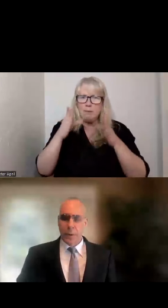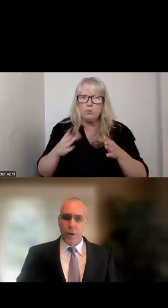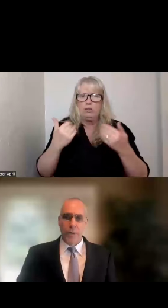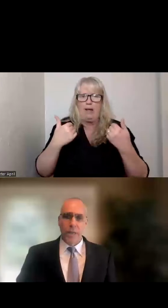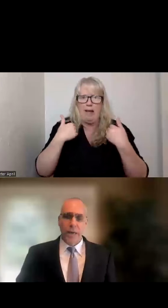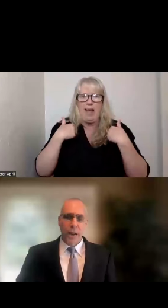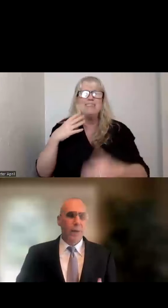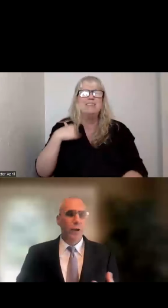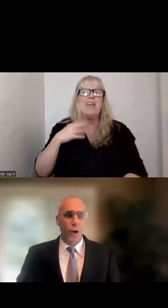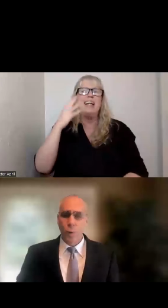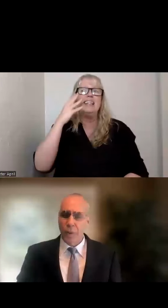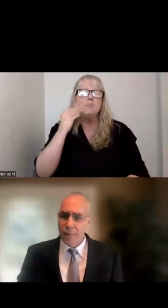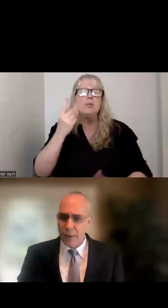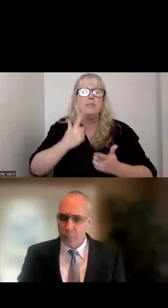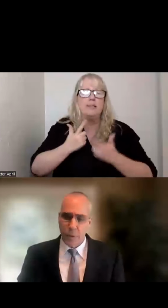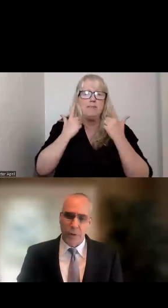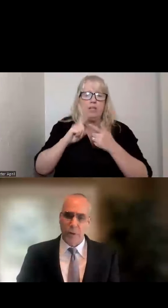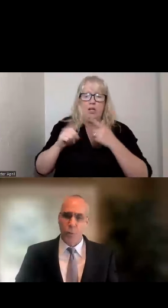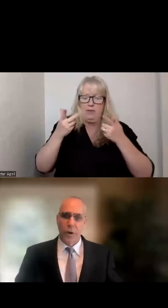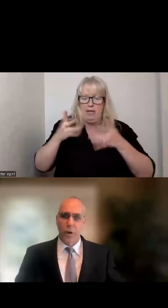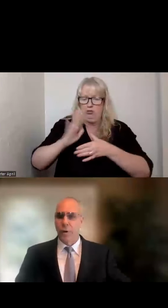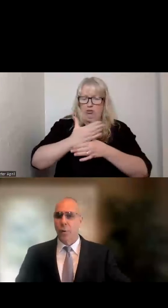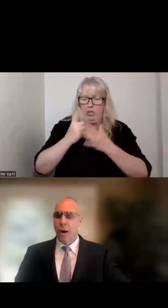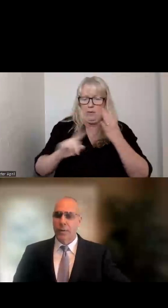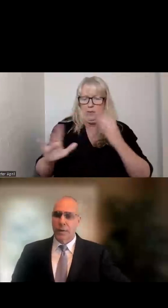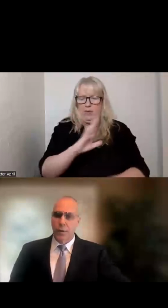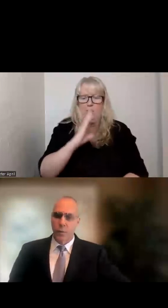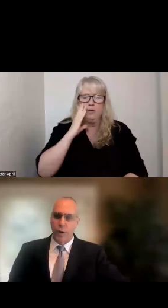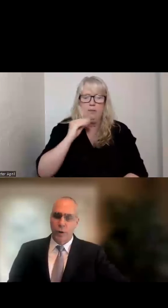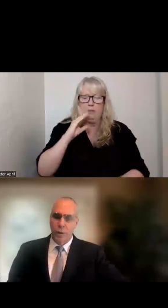EXPERIENCE AND CAN SHARE WHEN THEY ARE IN A CRISIS SITUATION.